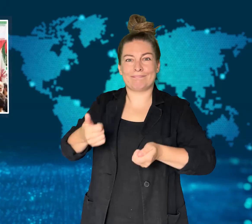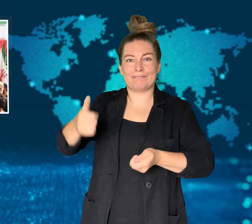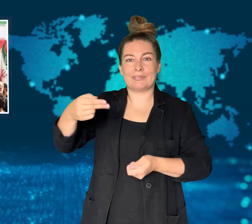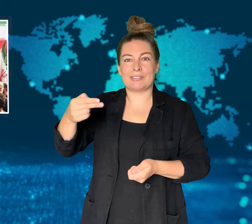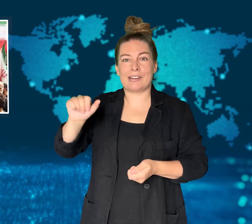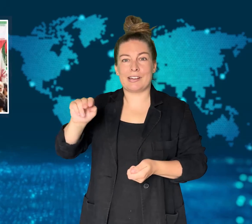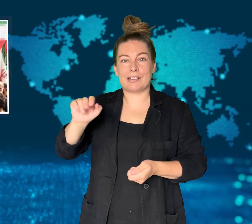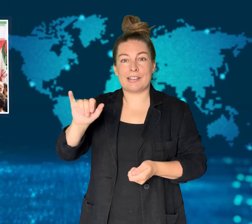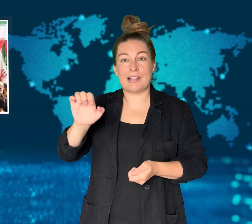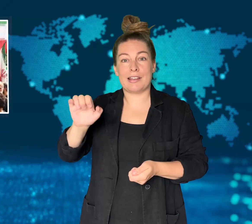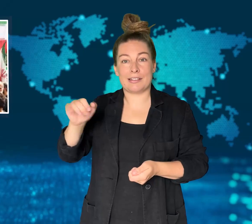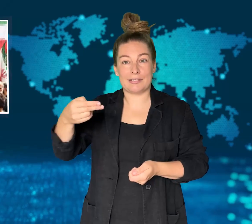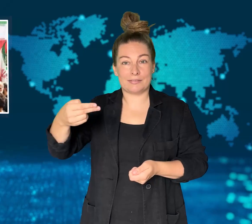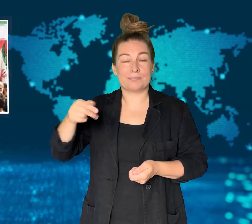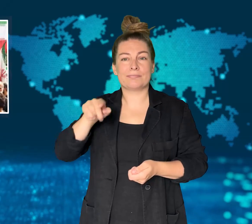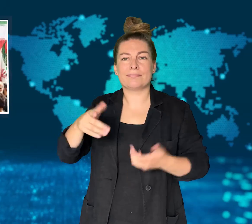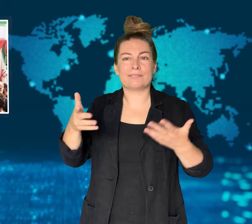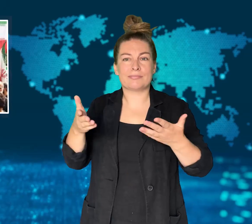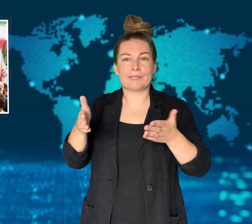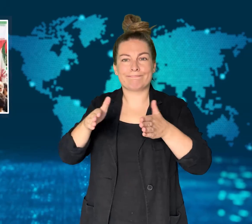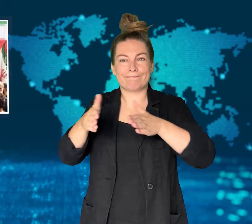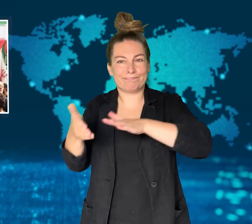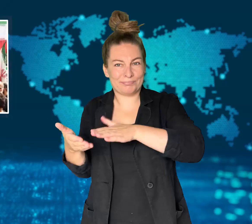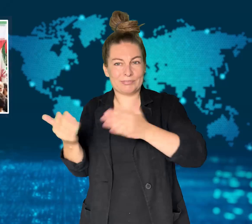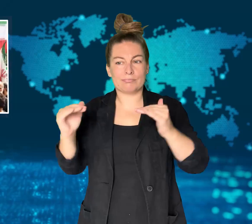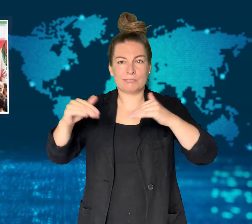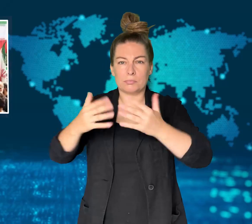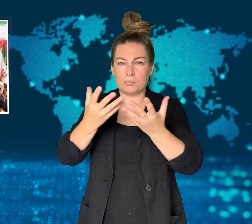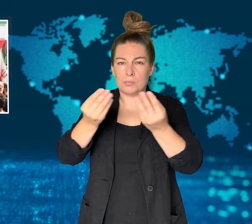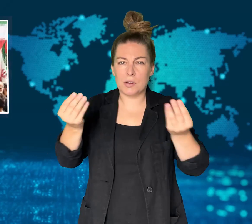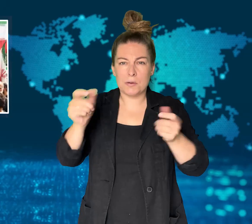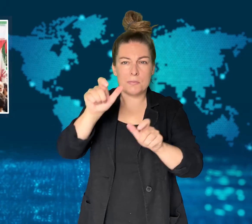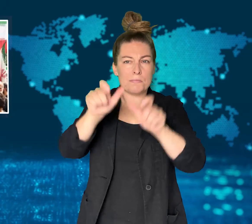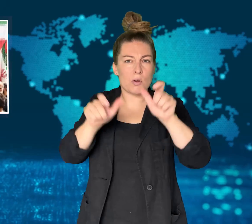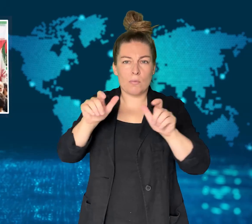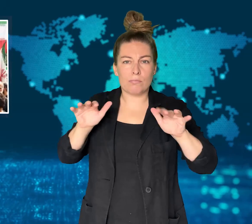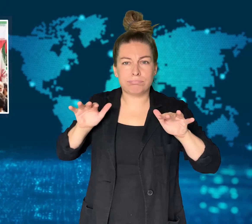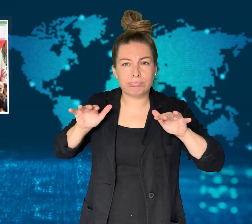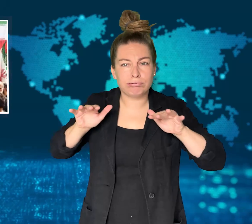He said "Palestine will remain from the river to the sea..